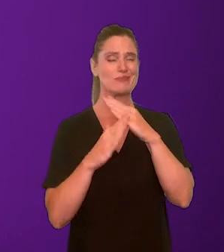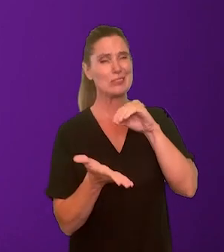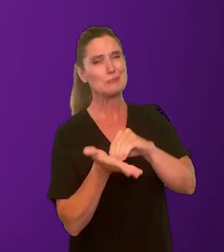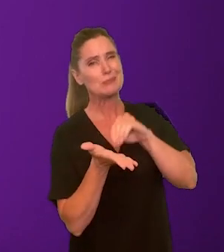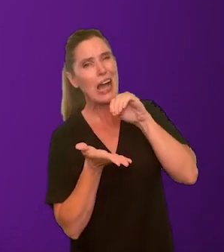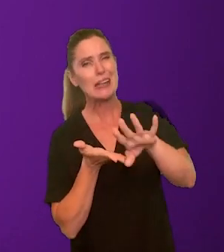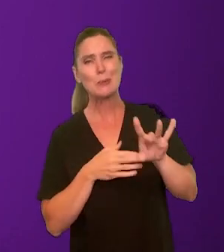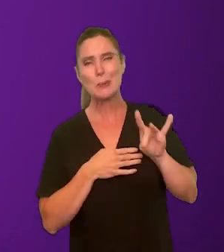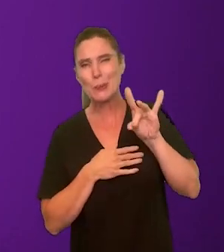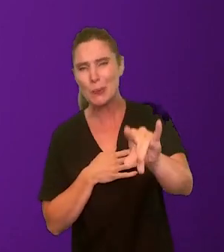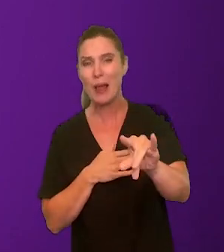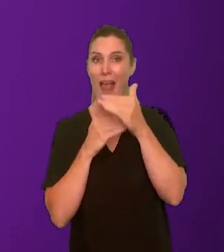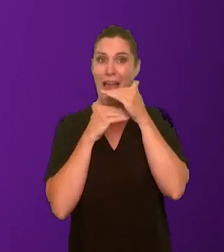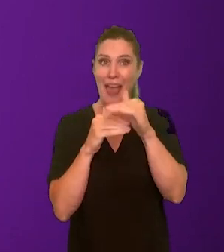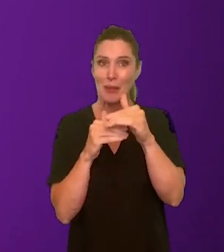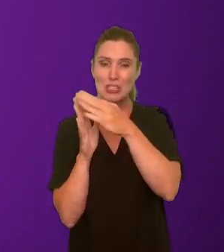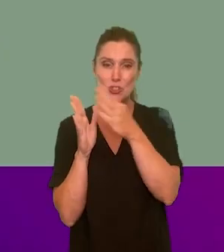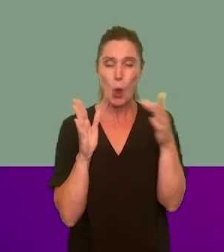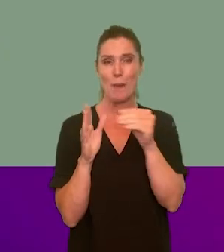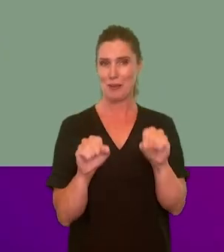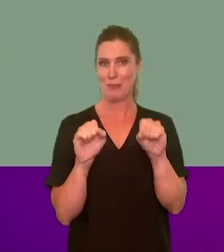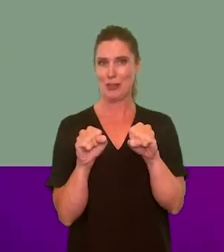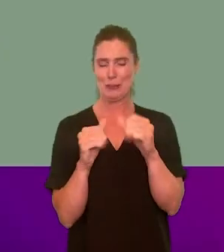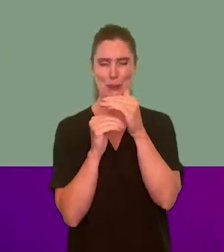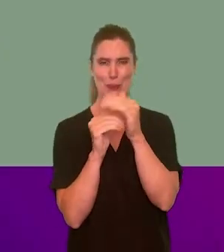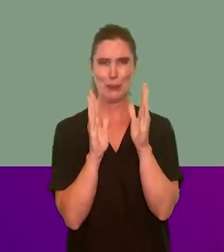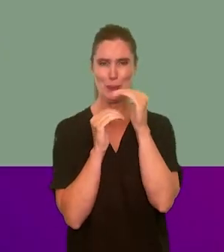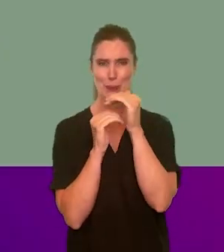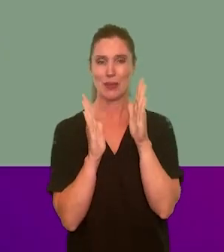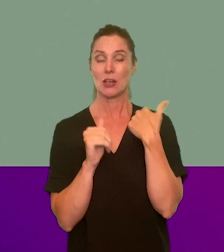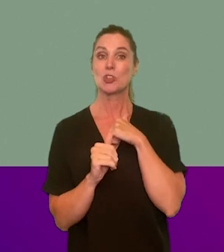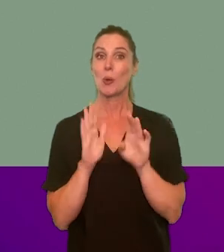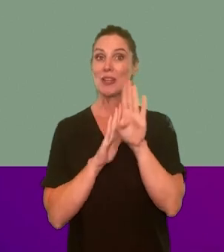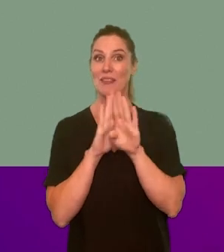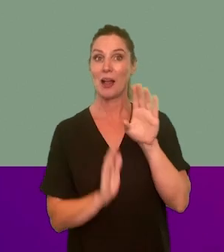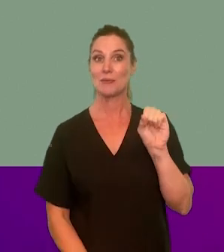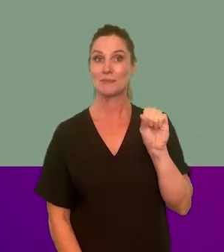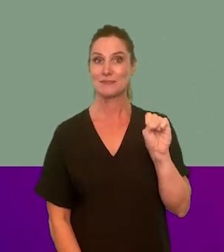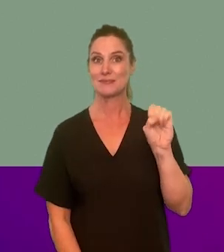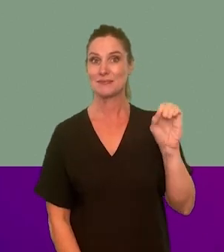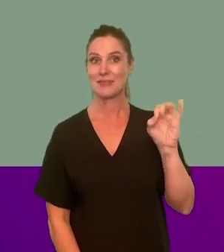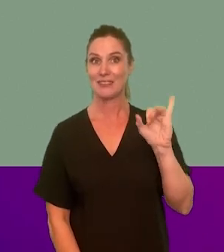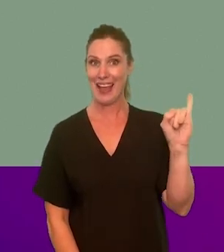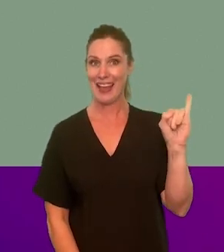and limited in both scope and capability. That's what led us to develop Sofii, the switch, not the sister.